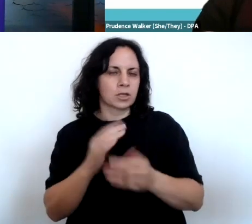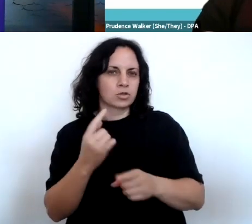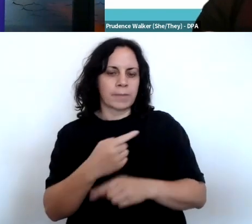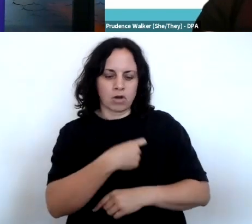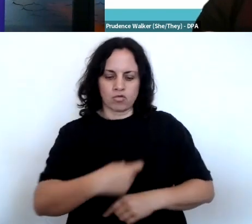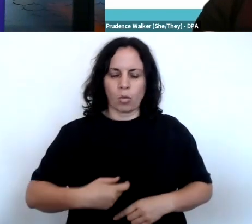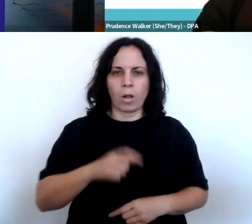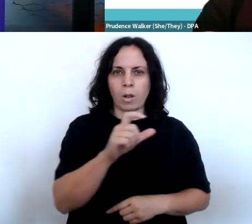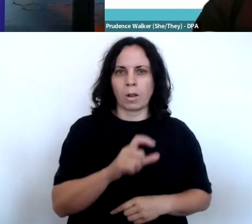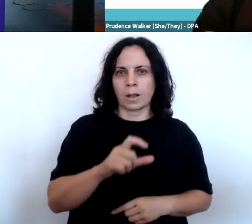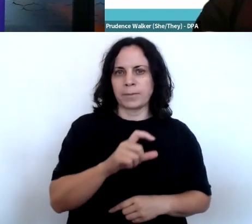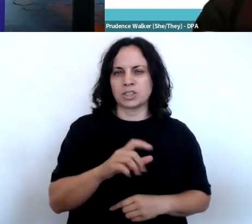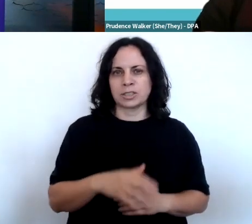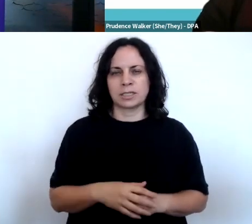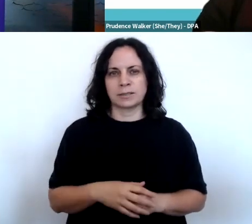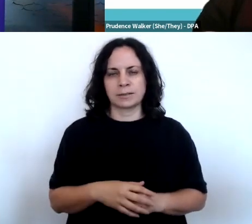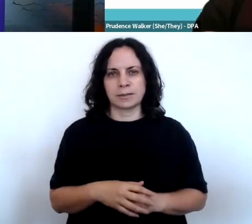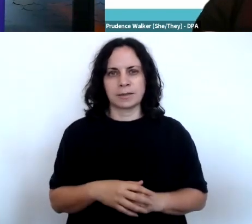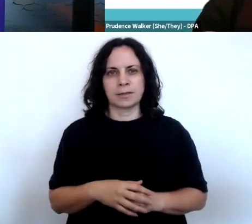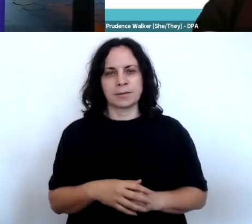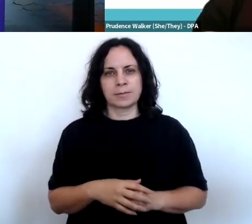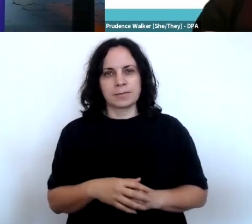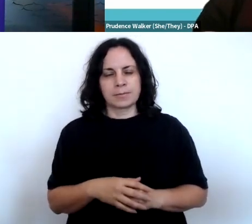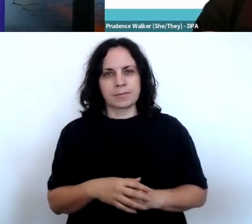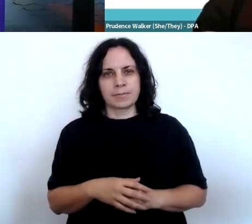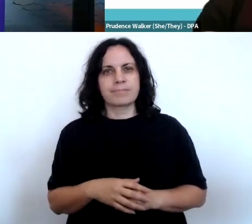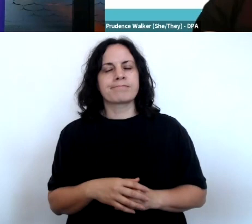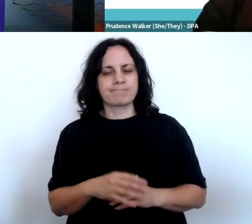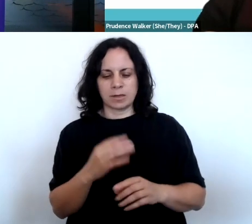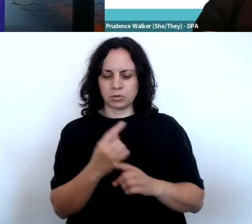which states the care of people with disabilities and neurodivergence